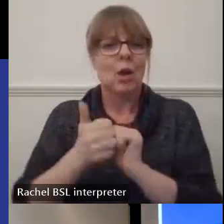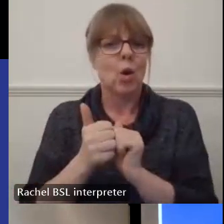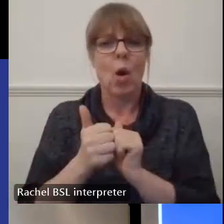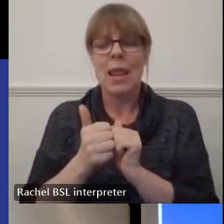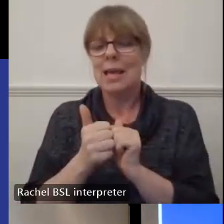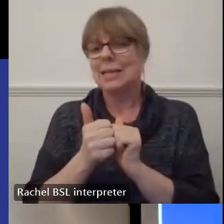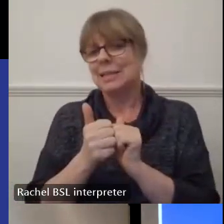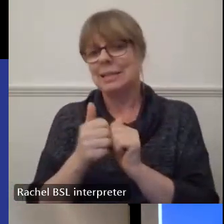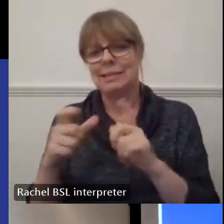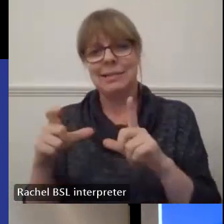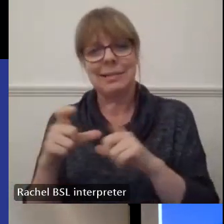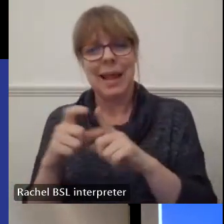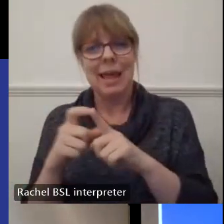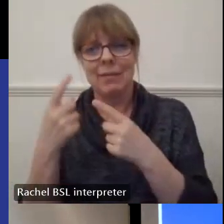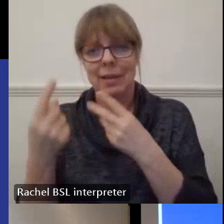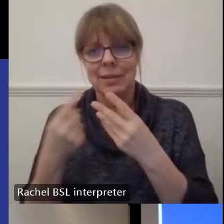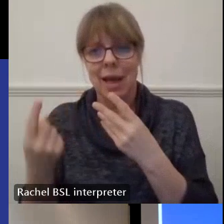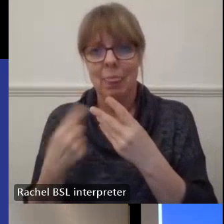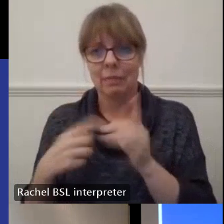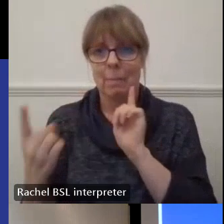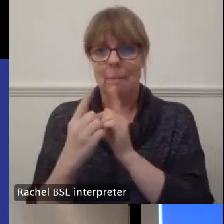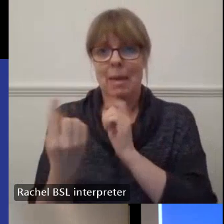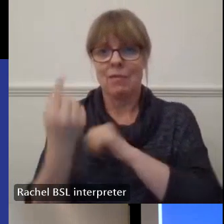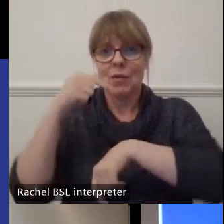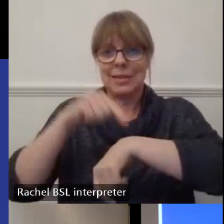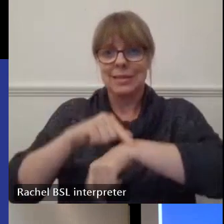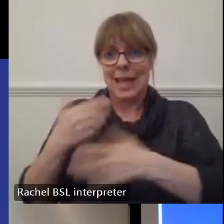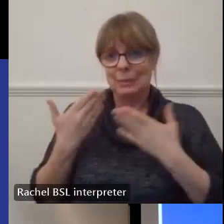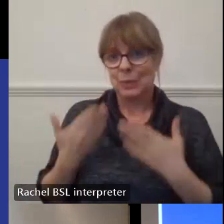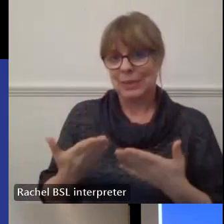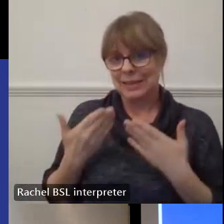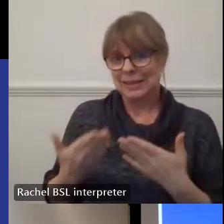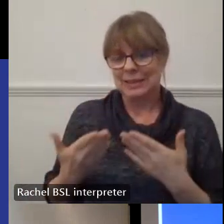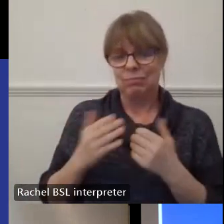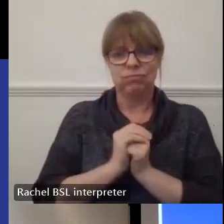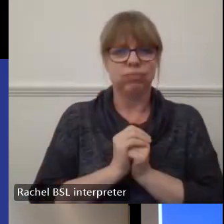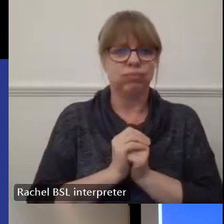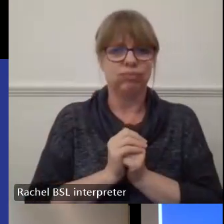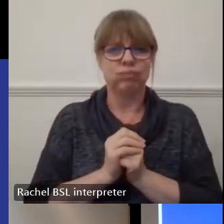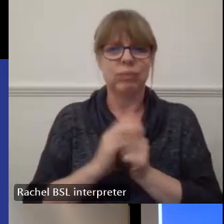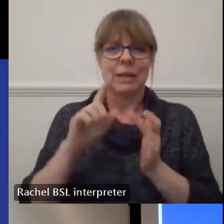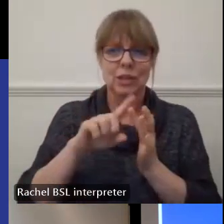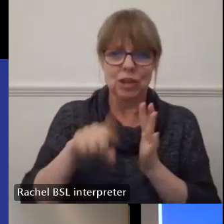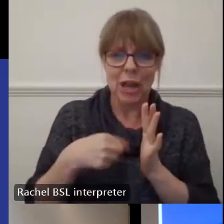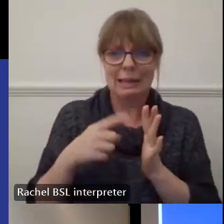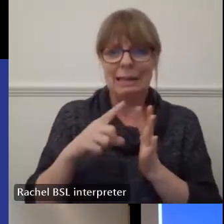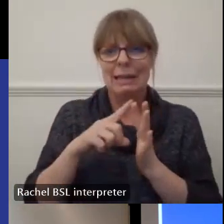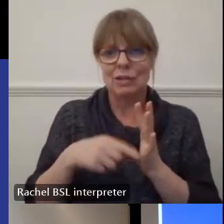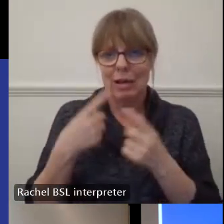David, others that I met for the first time today, Jackie. Jacky, others, Jess, everyone.